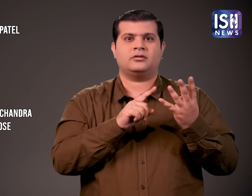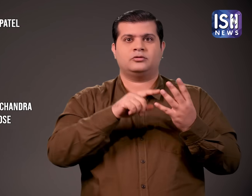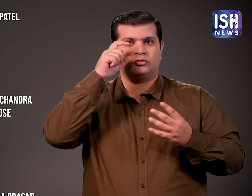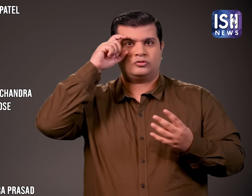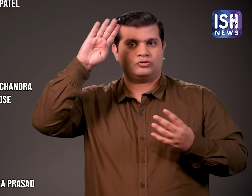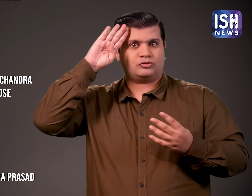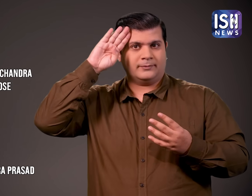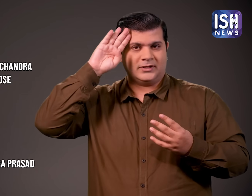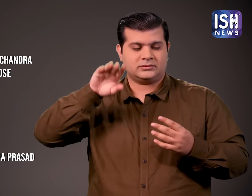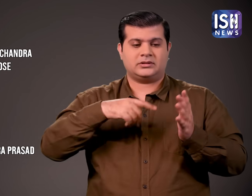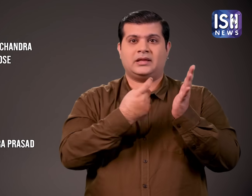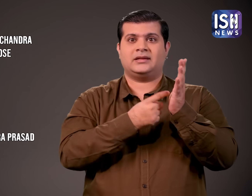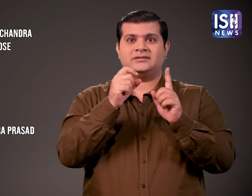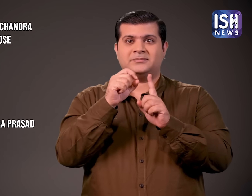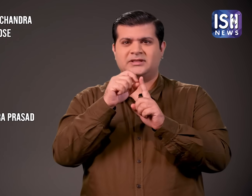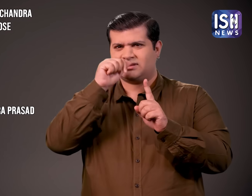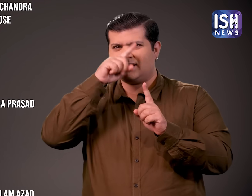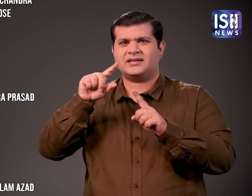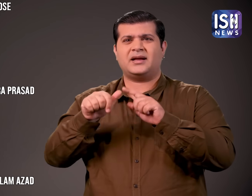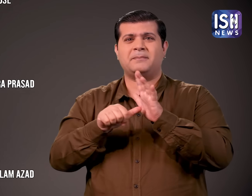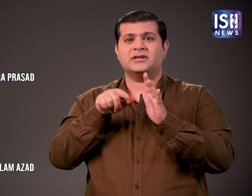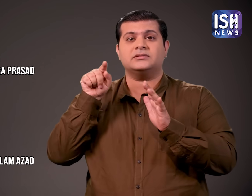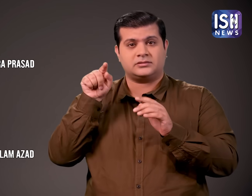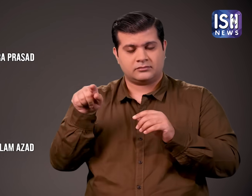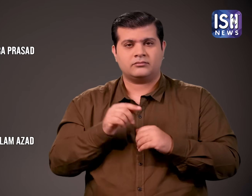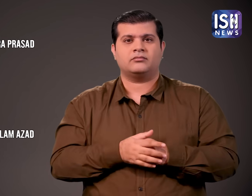Subhash Chandra Bose, Rajendra Prasad - first Indian president,